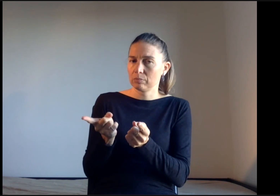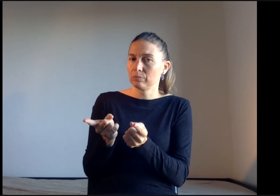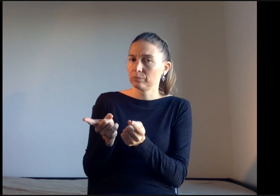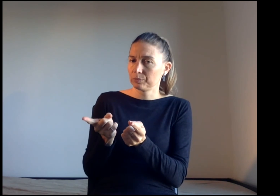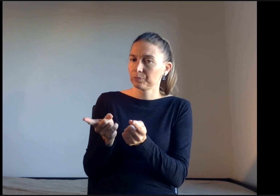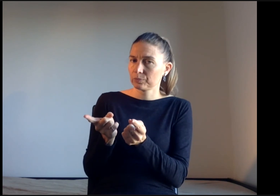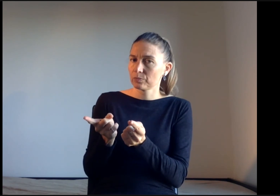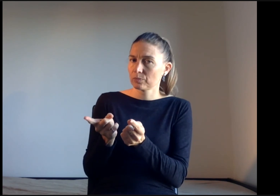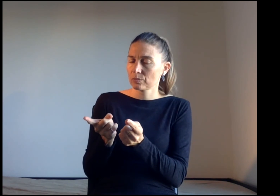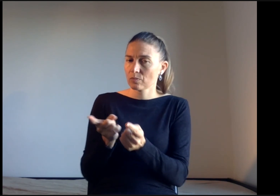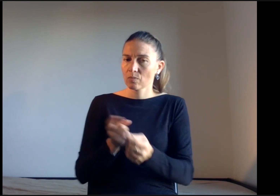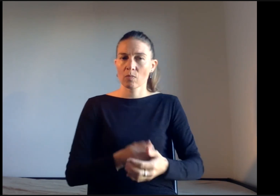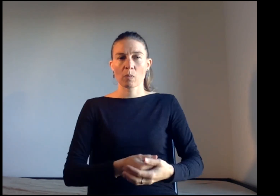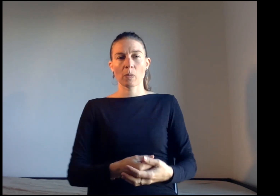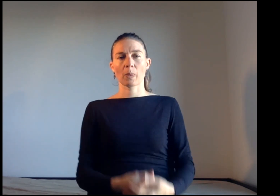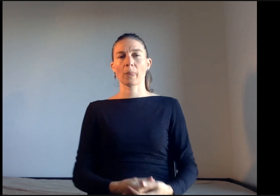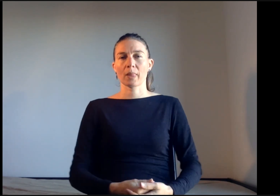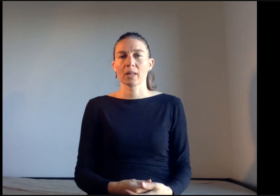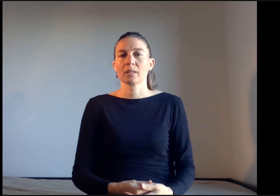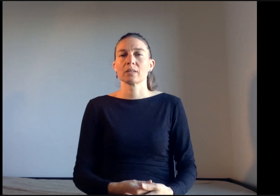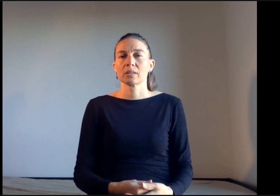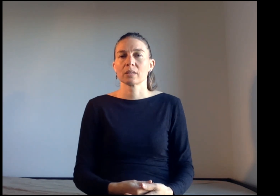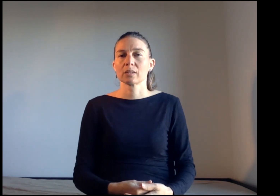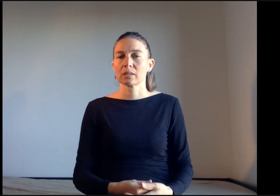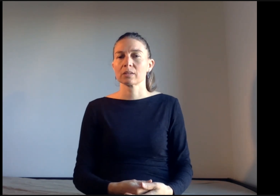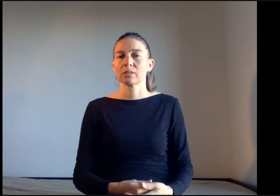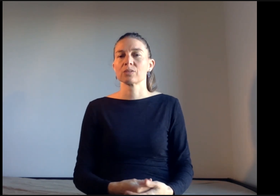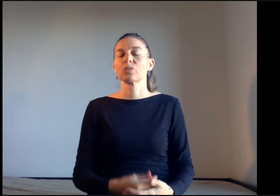We're calling for respite. We also have some members